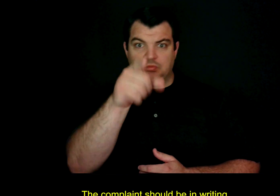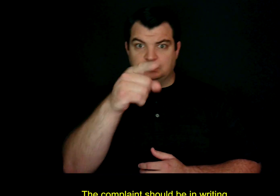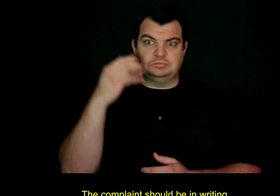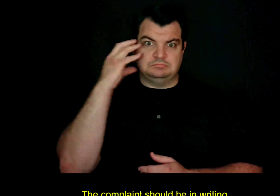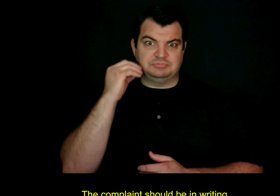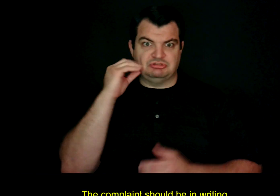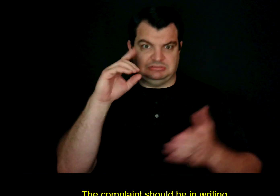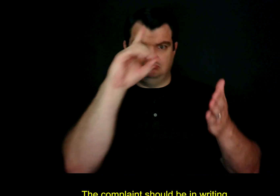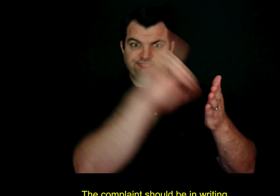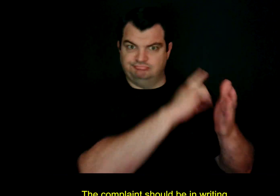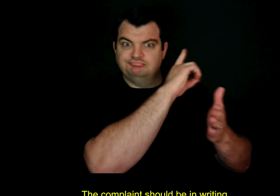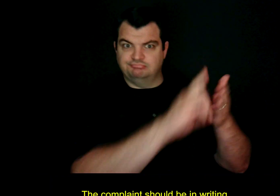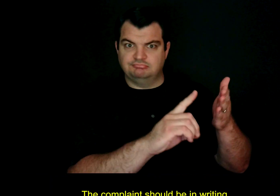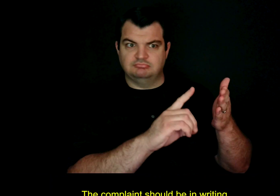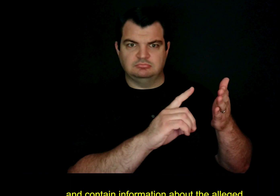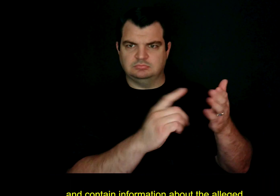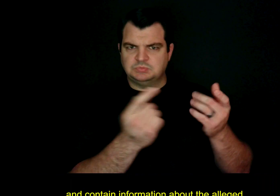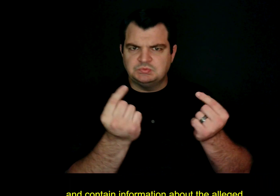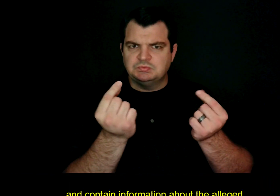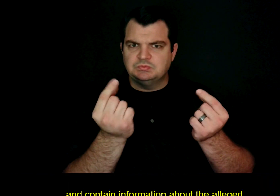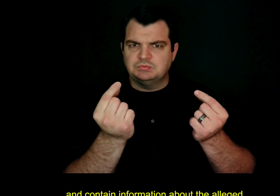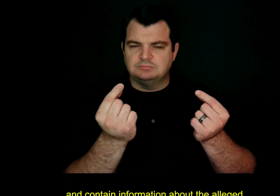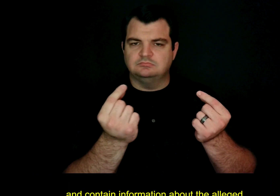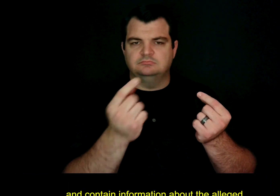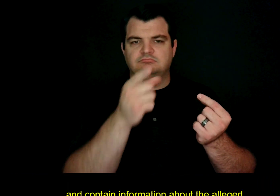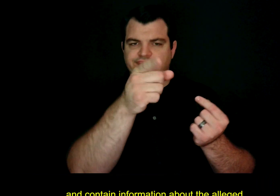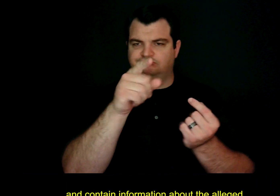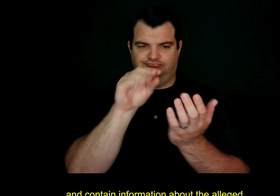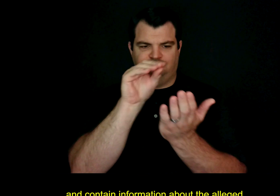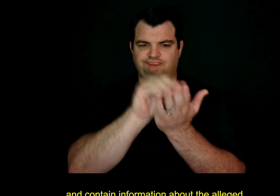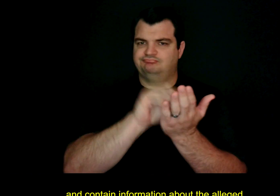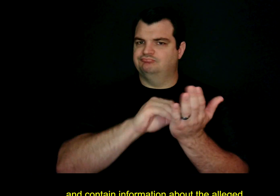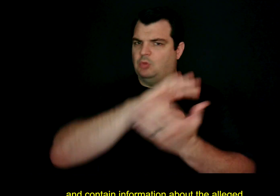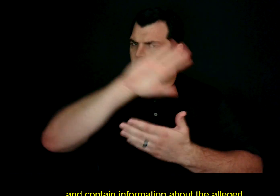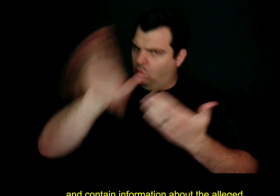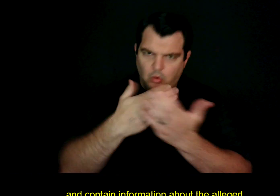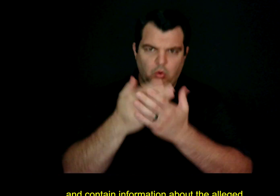The complaint should be in writing and contain information about the alleged